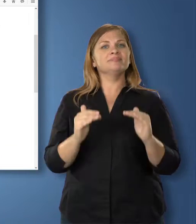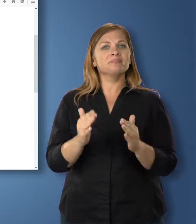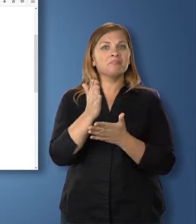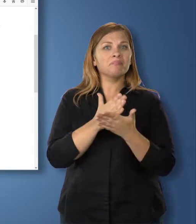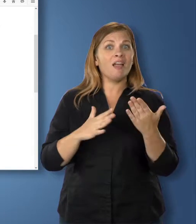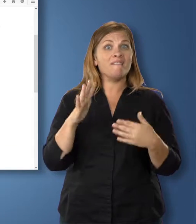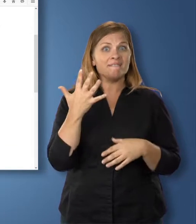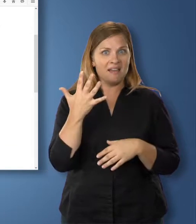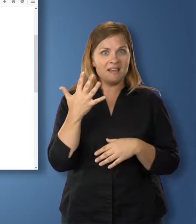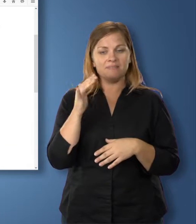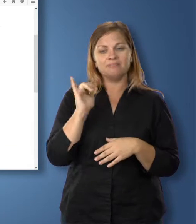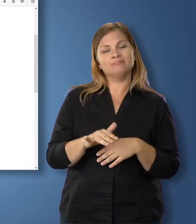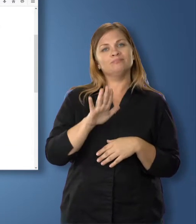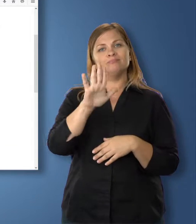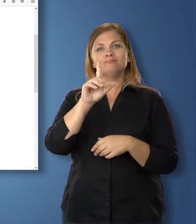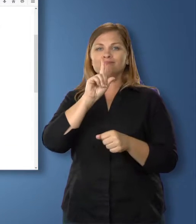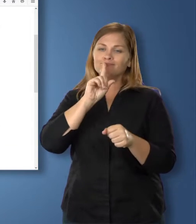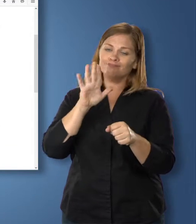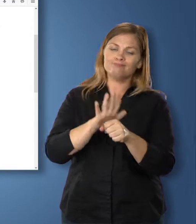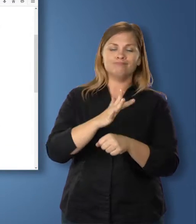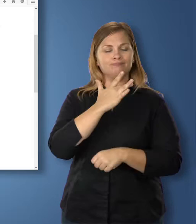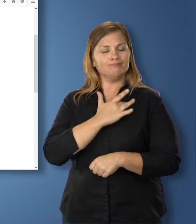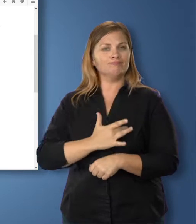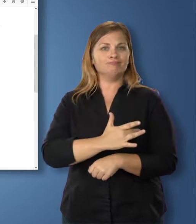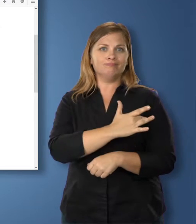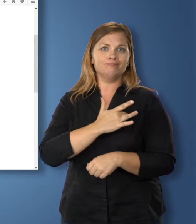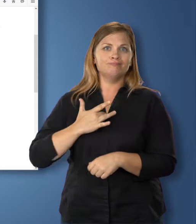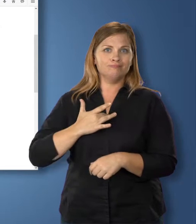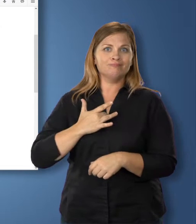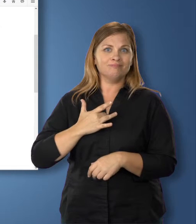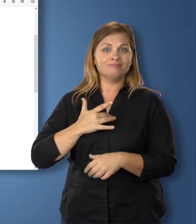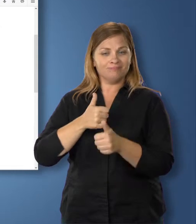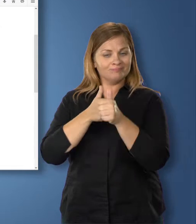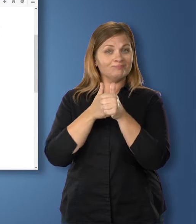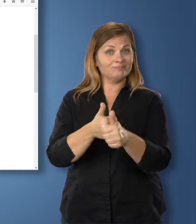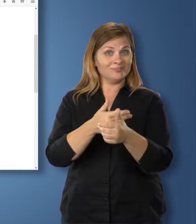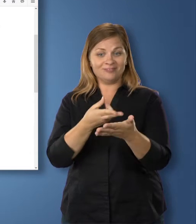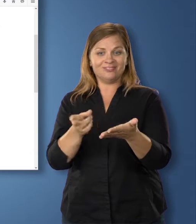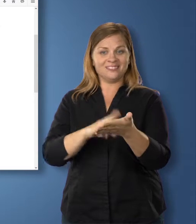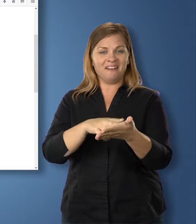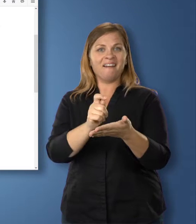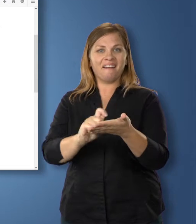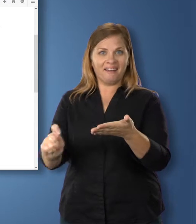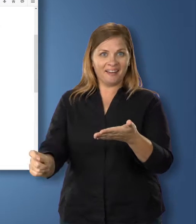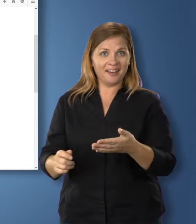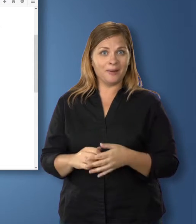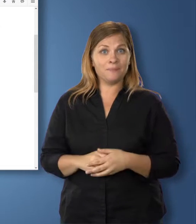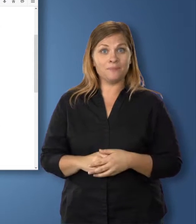Now click "Next." Step 5 is your Signature and an Oath.